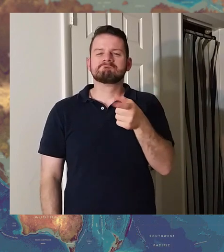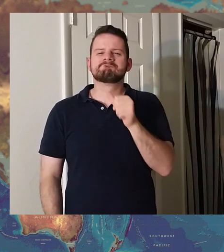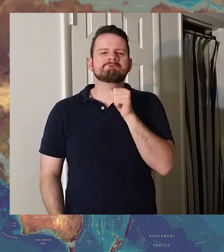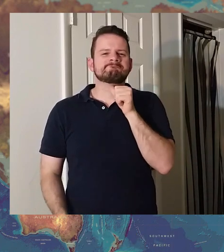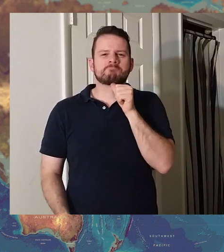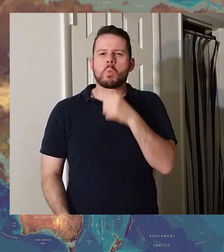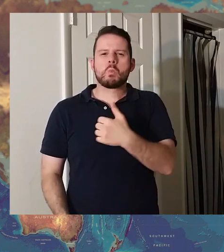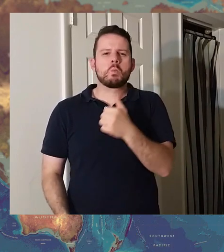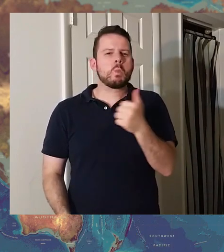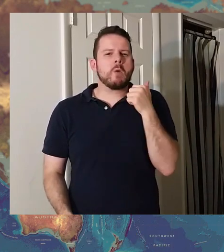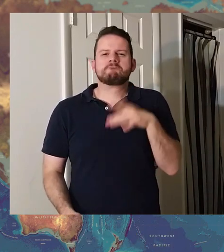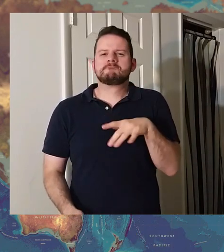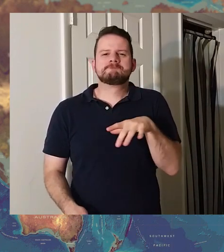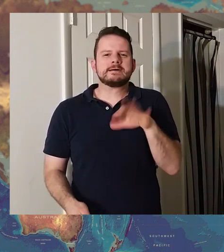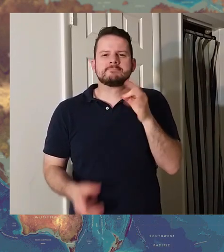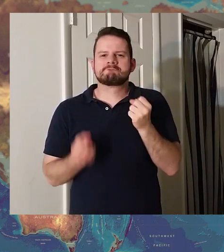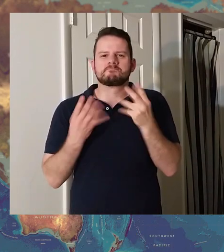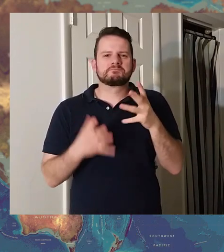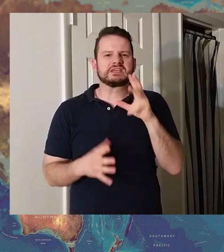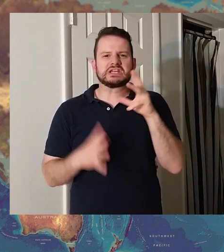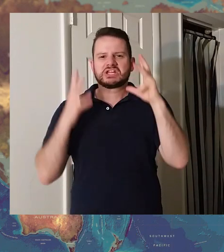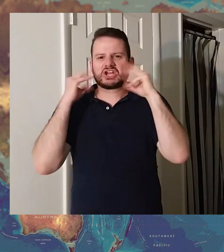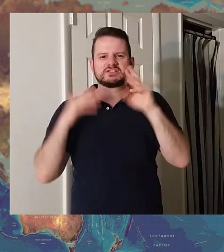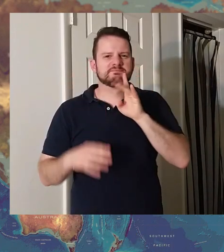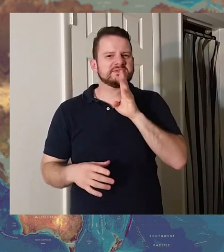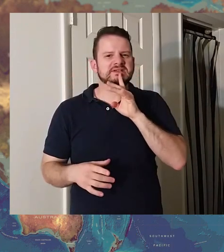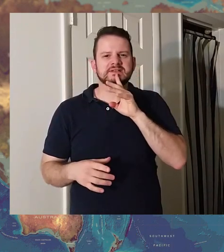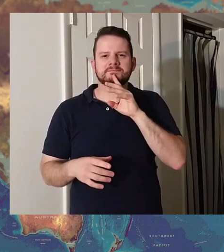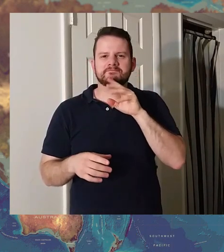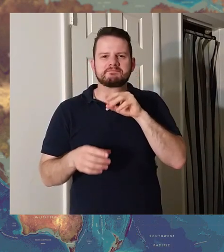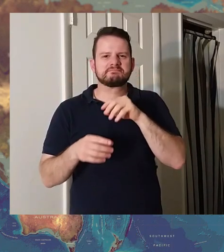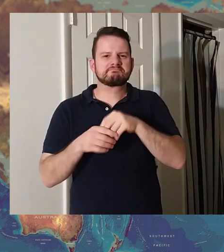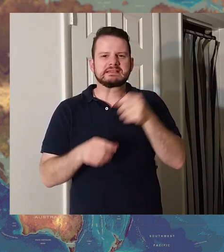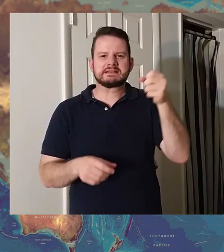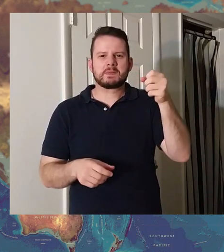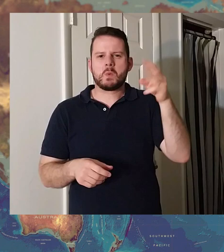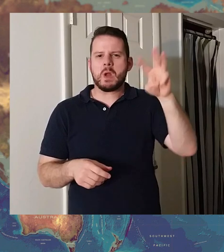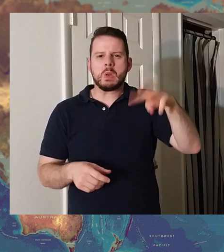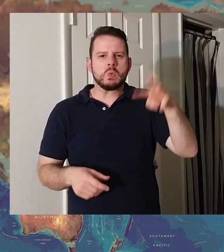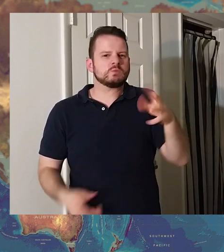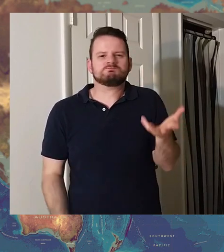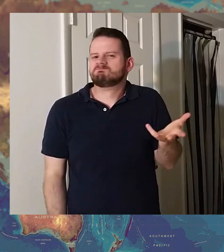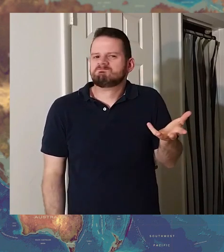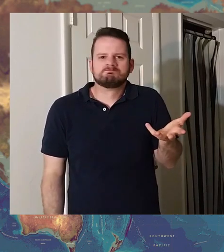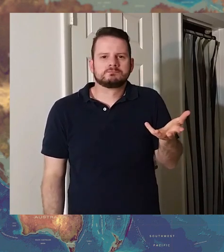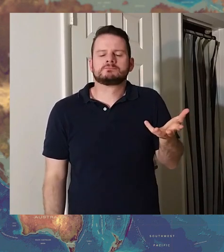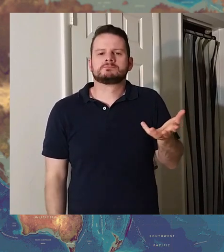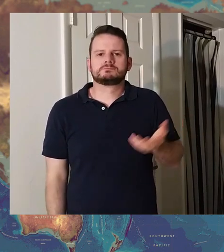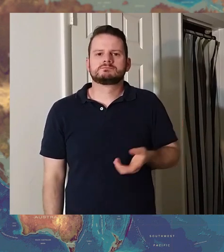You will unlikely find someone who speaks Dutch in the Walloon region.